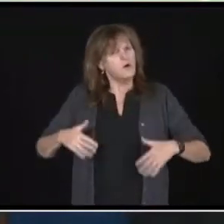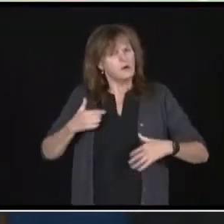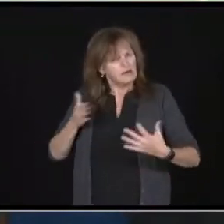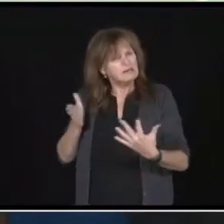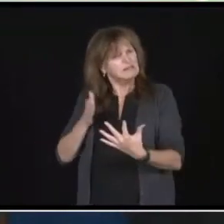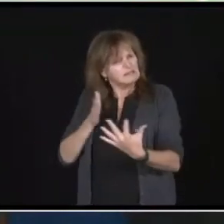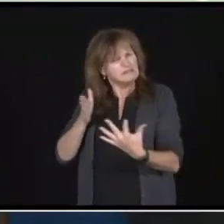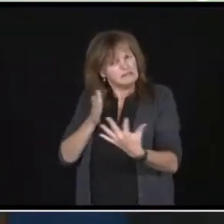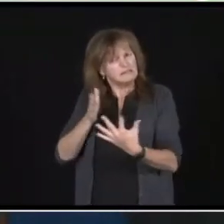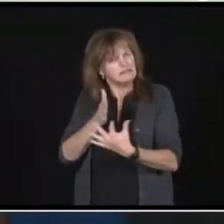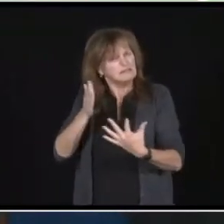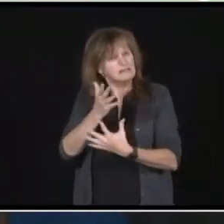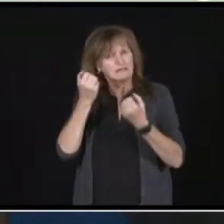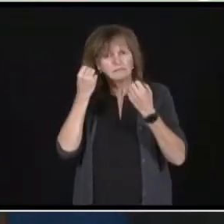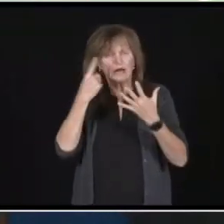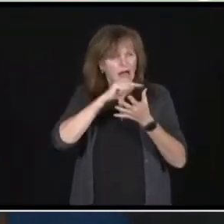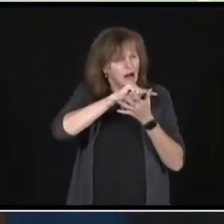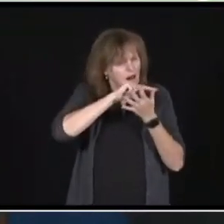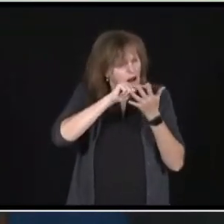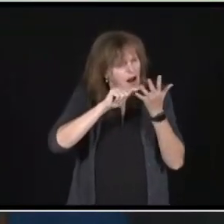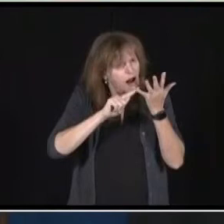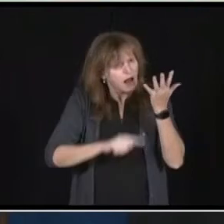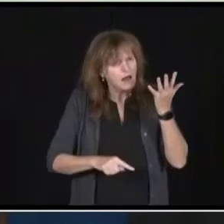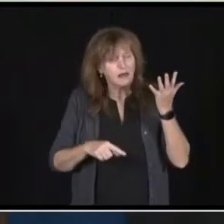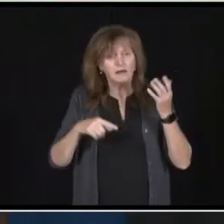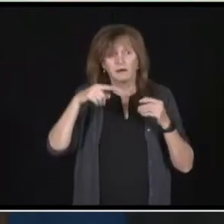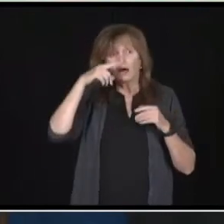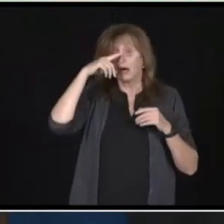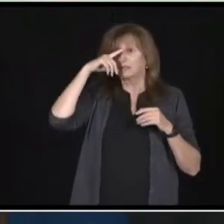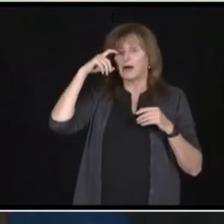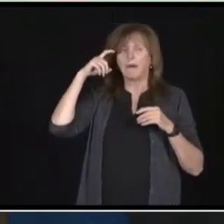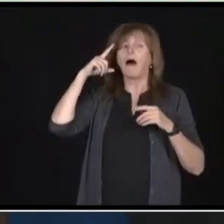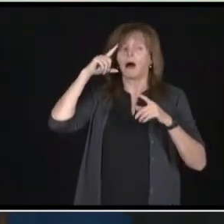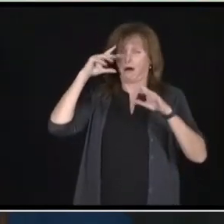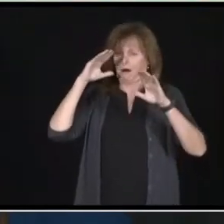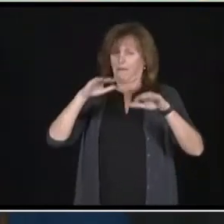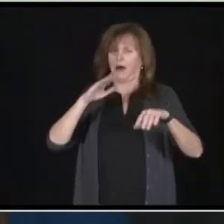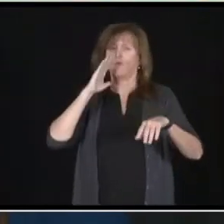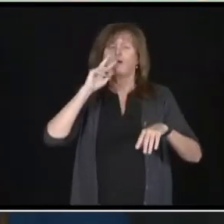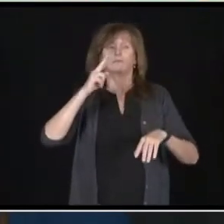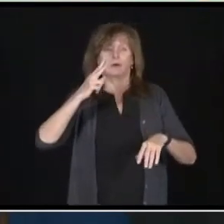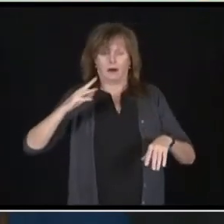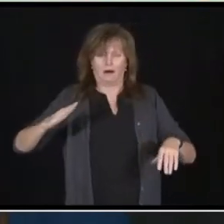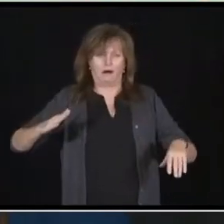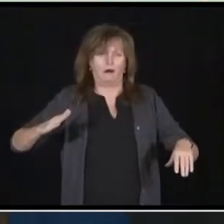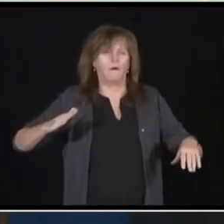weeks. Since this summer, we have been preparing for the second wave of COVID-19.